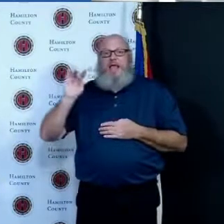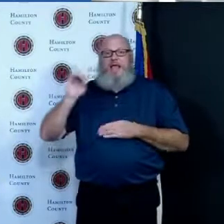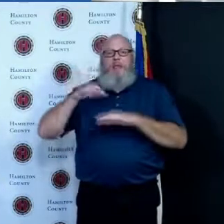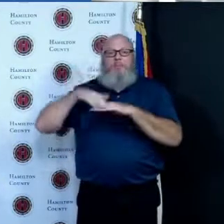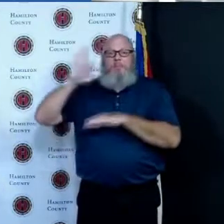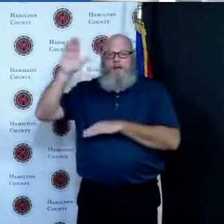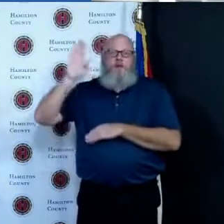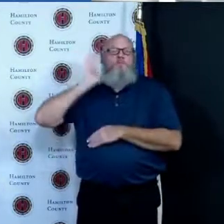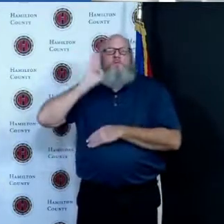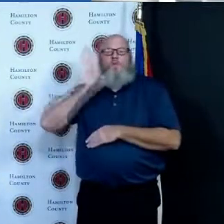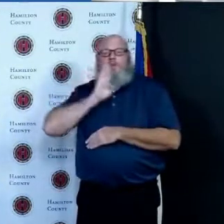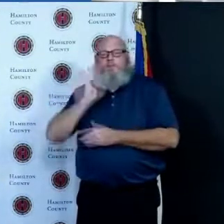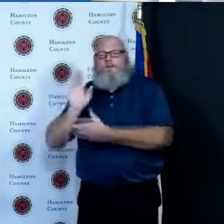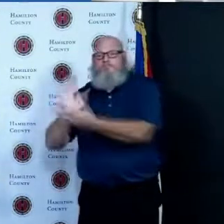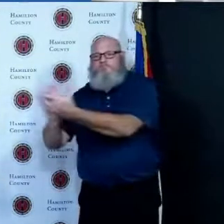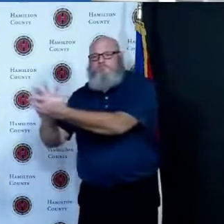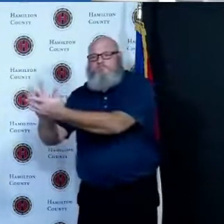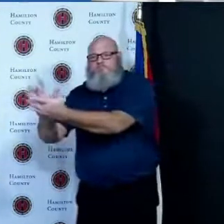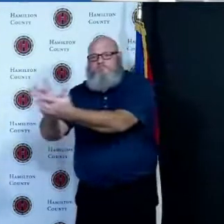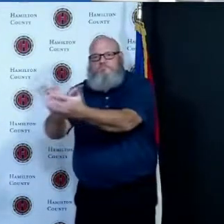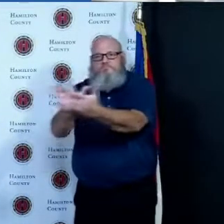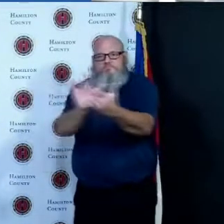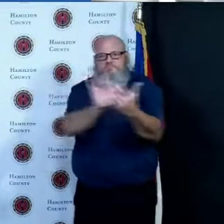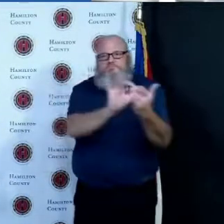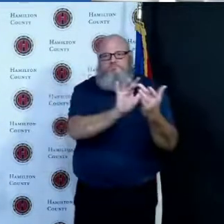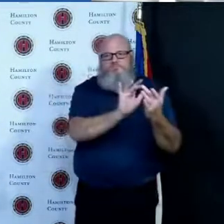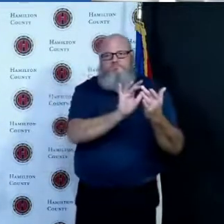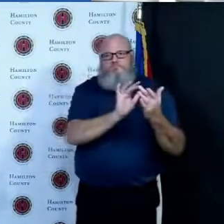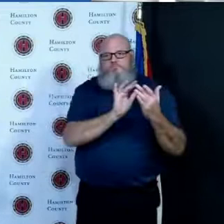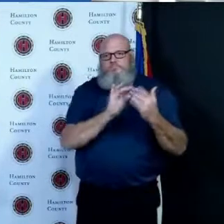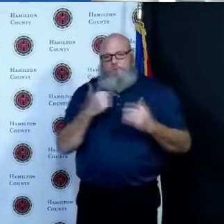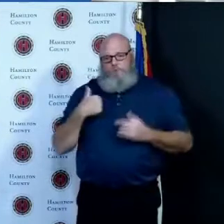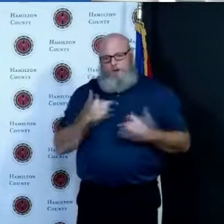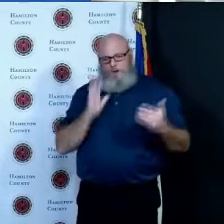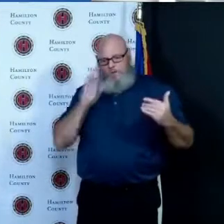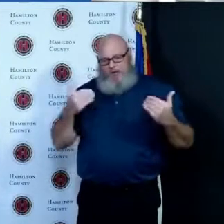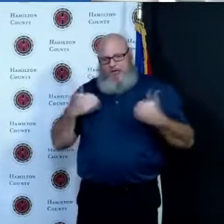of registrants on our website and we will call those individuals that we have enough vaccine for